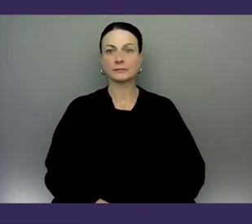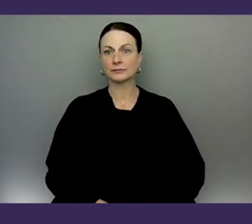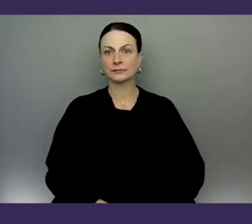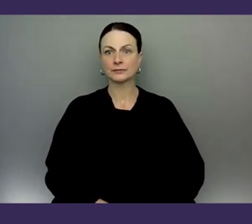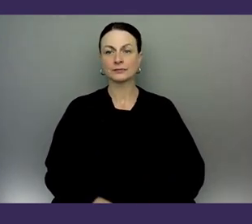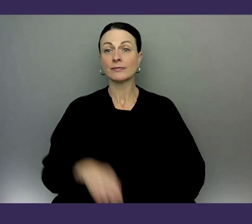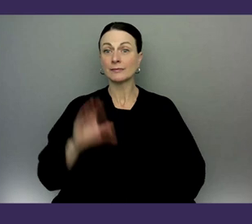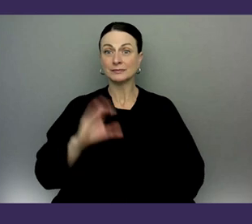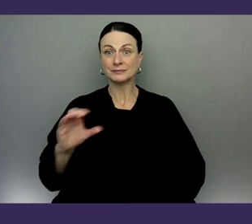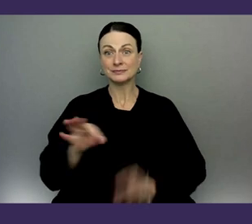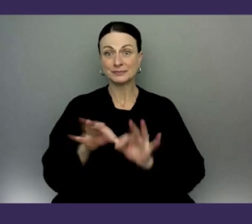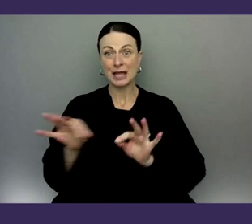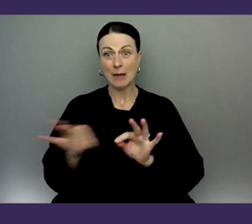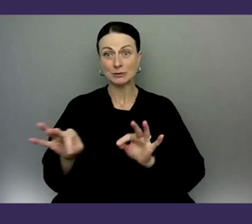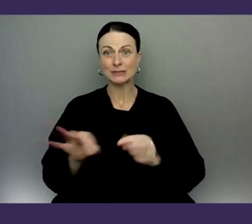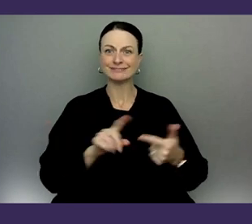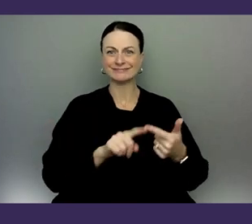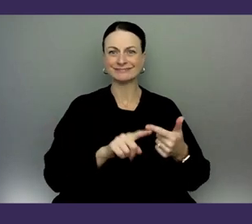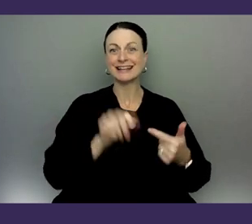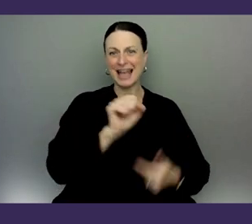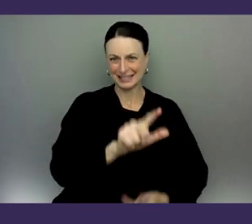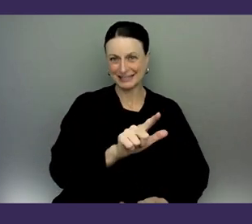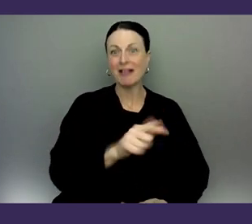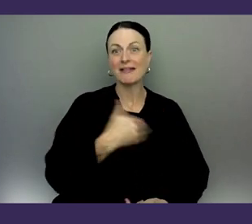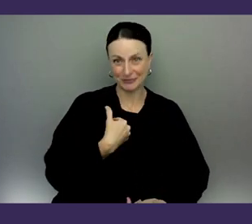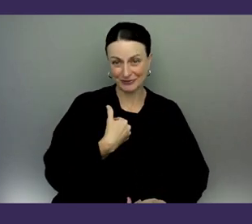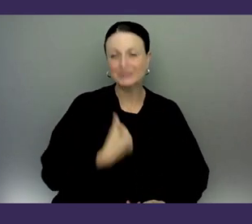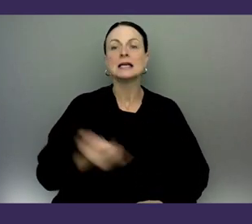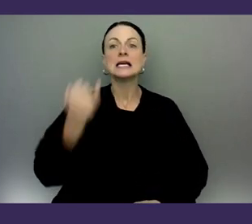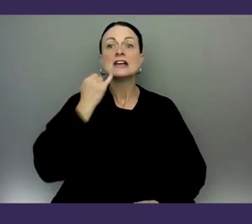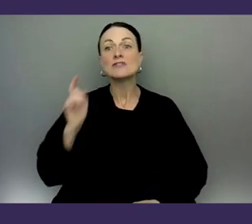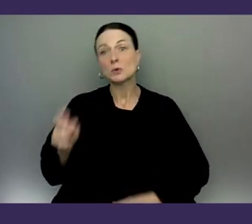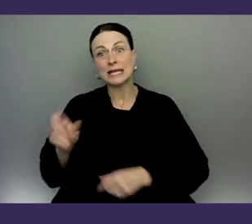Caption options and ASL. If you need closed captions,